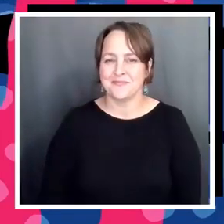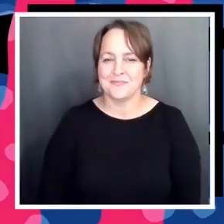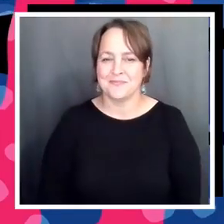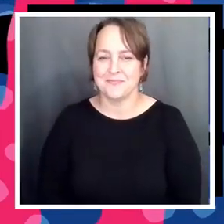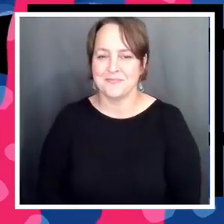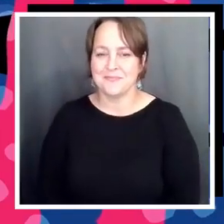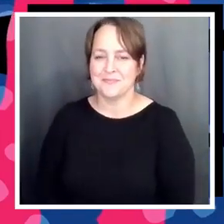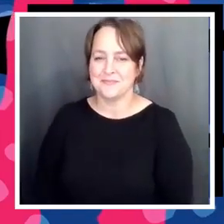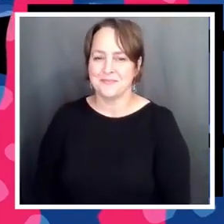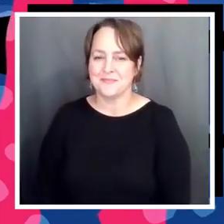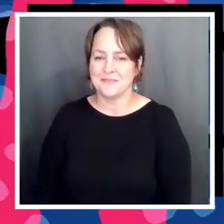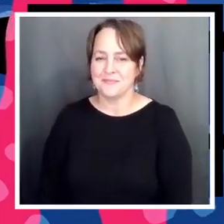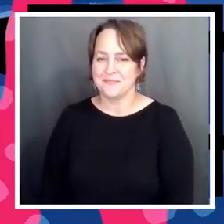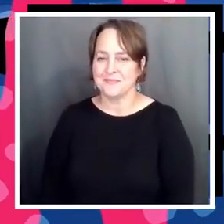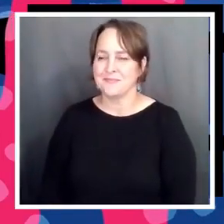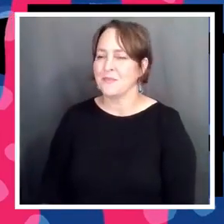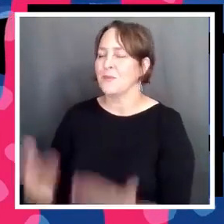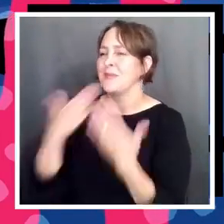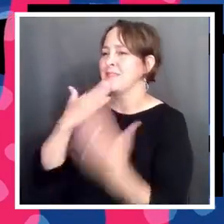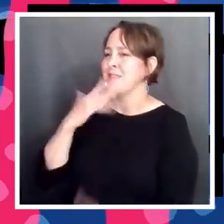ALFAMILIES IF WE ALL KEEP LOOKING FOR THE CHANGE WE NEED.